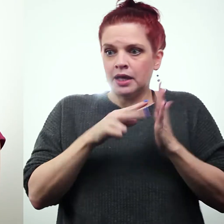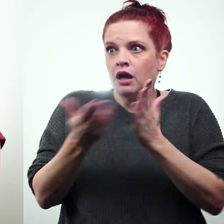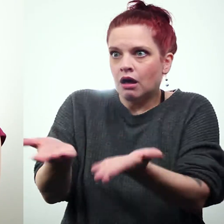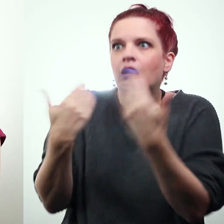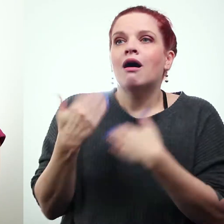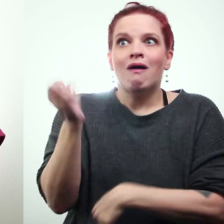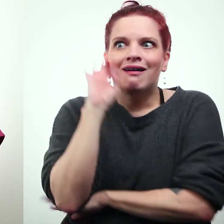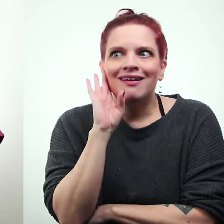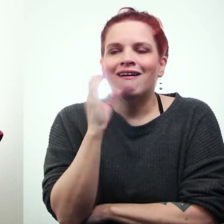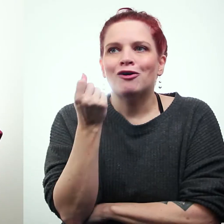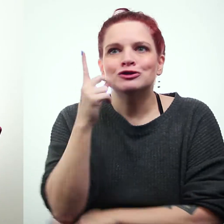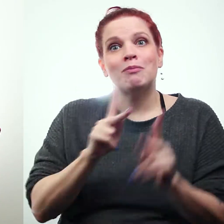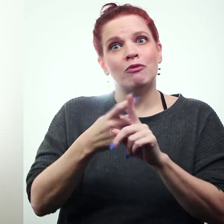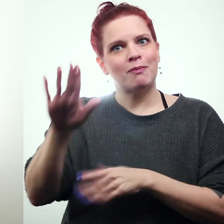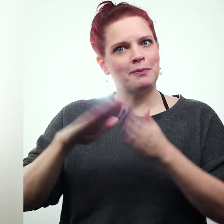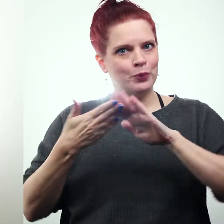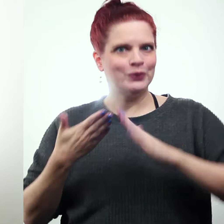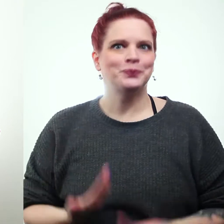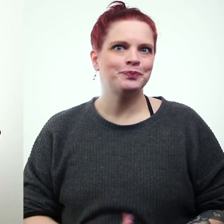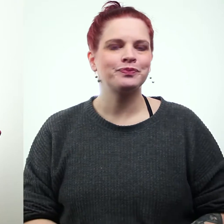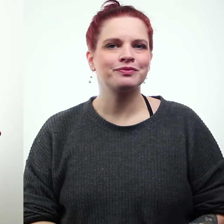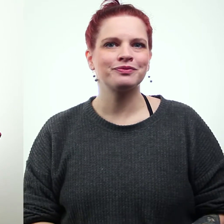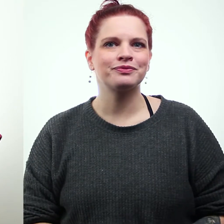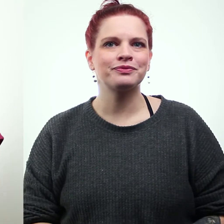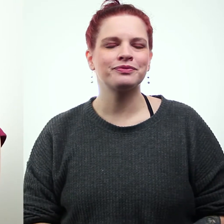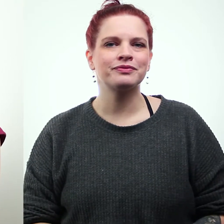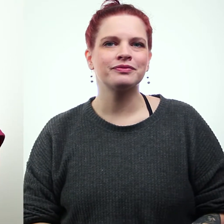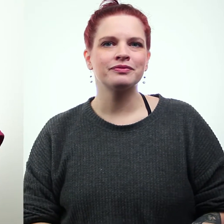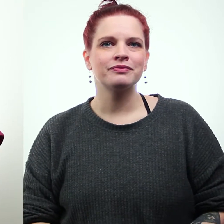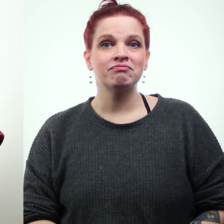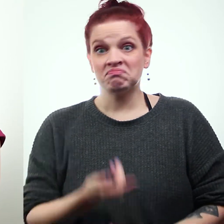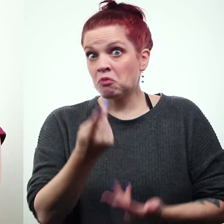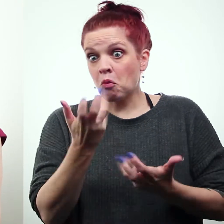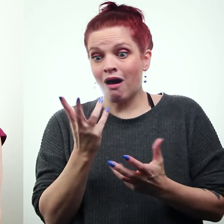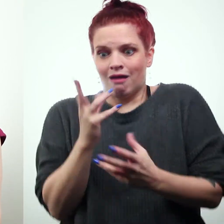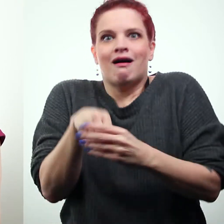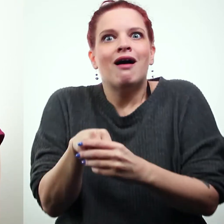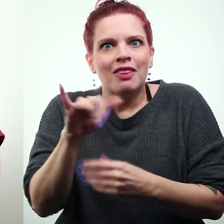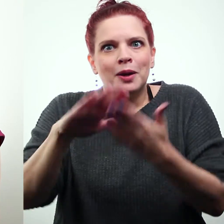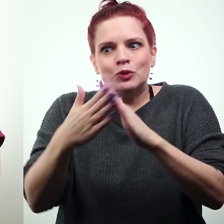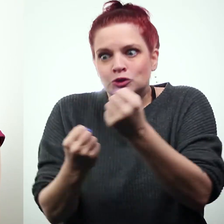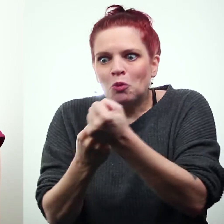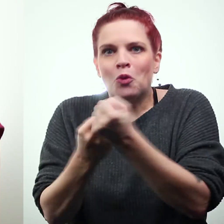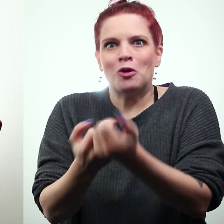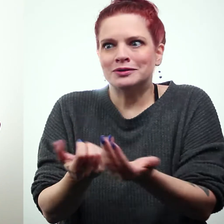And so listen to the needs of the communities around you find ways that you can jump into the community and support them in a way that is meaningful to them